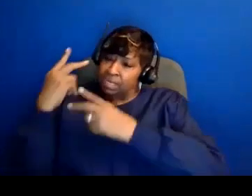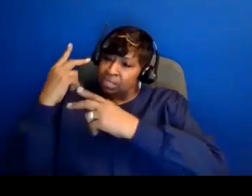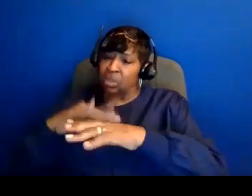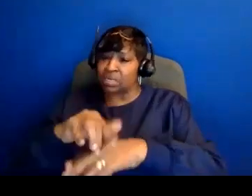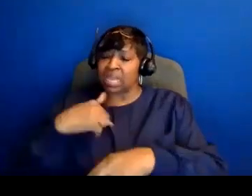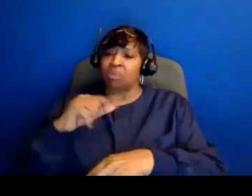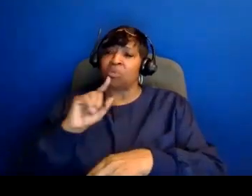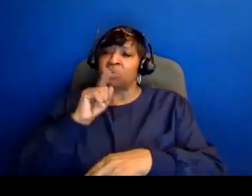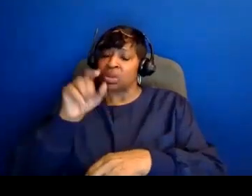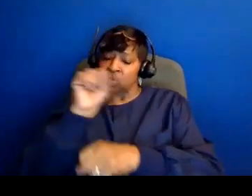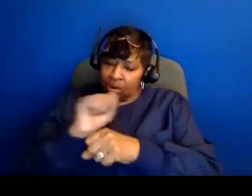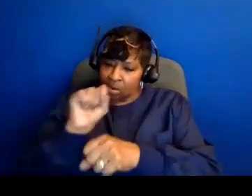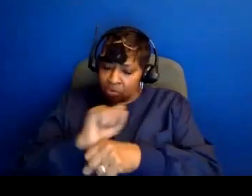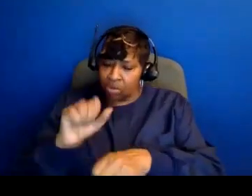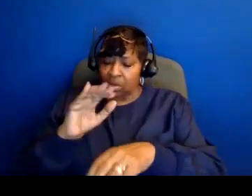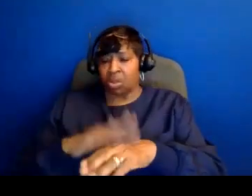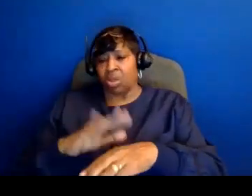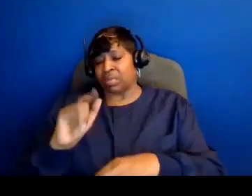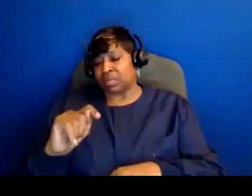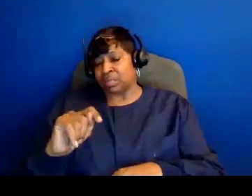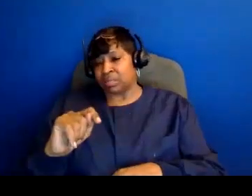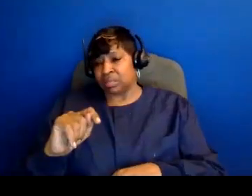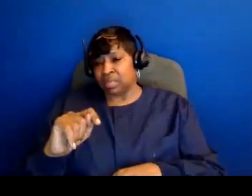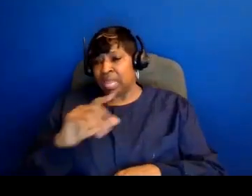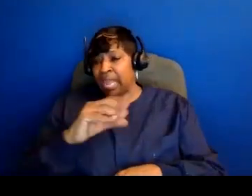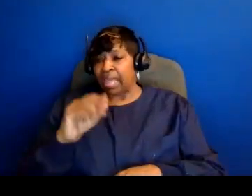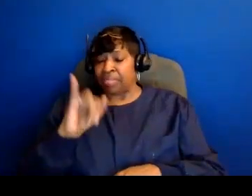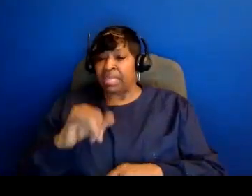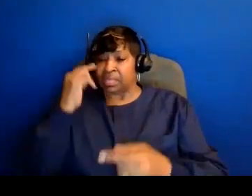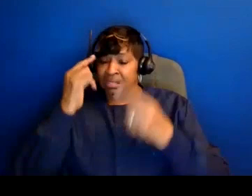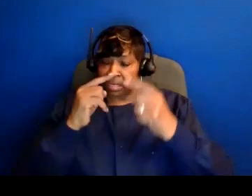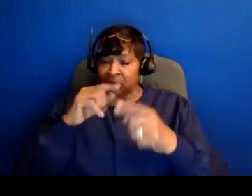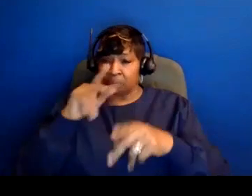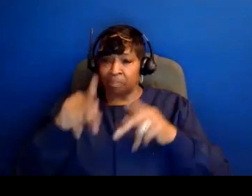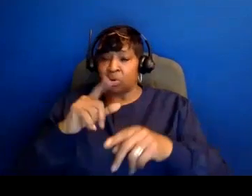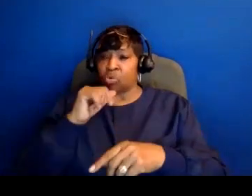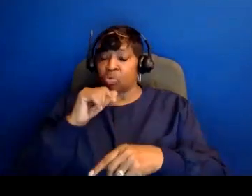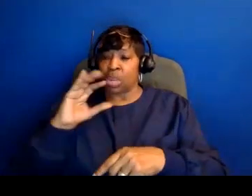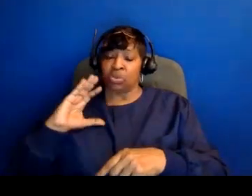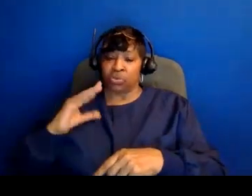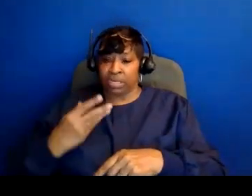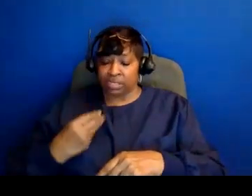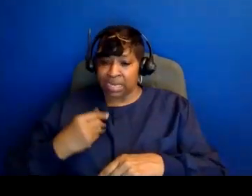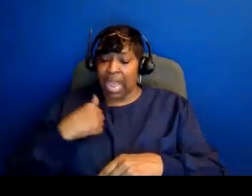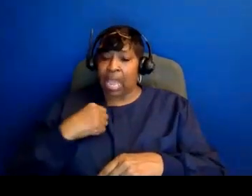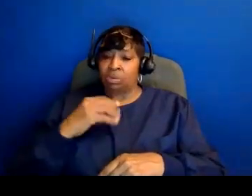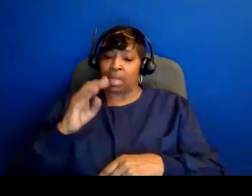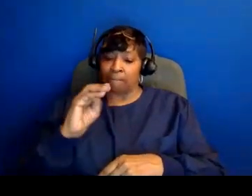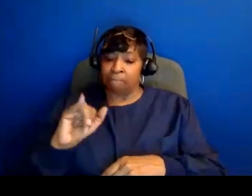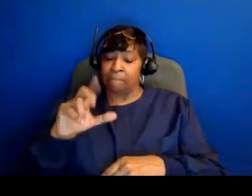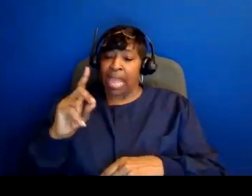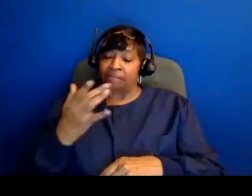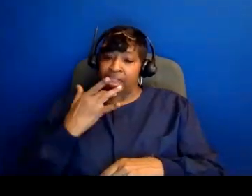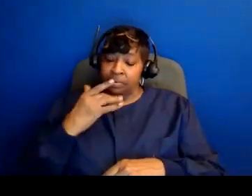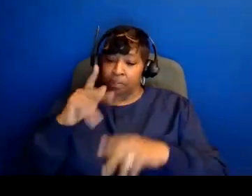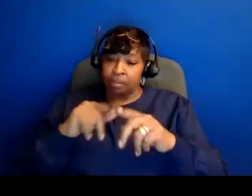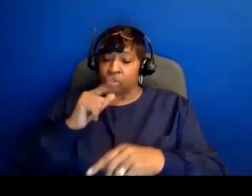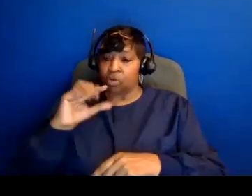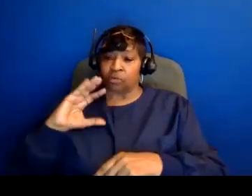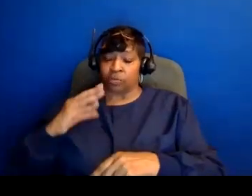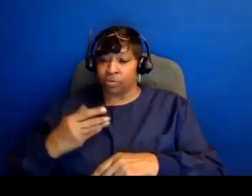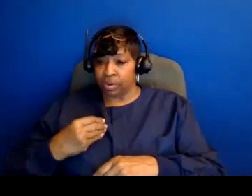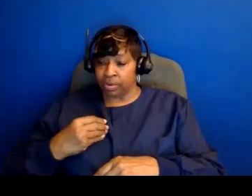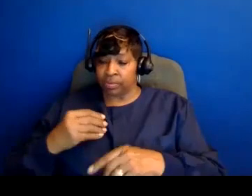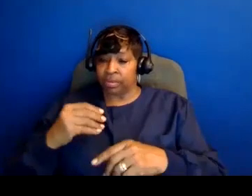lauravanpuymbrouck: I mean the first I've taken the test dozens of times. And it really never changes. And and and which is something I'll talk about, but it's